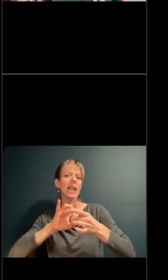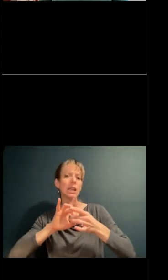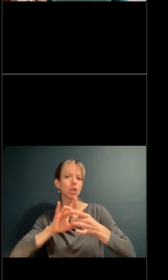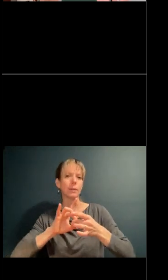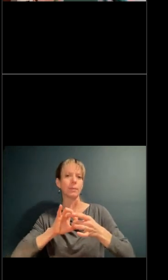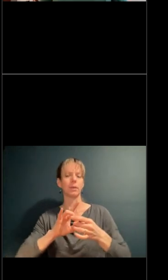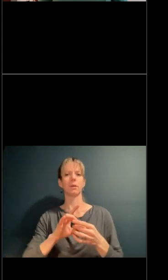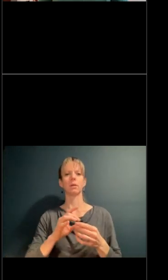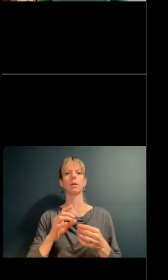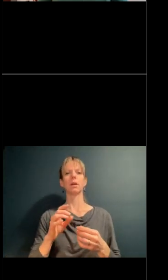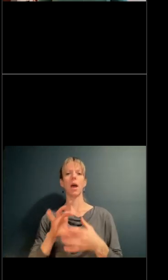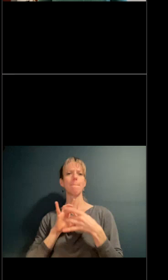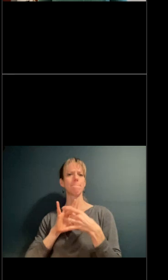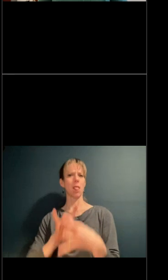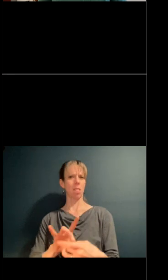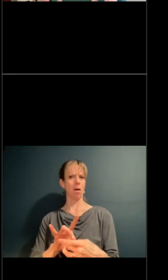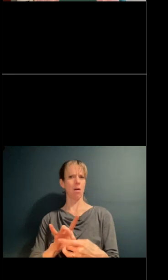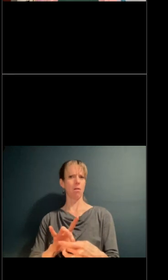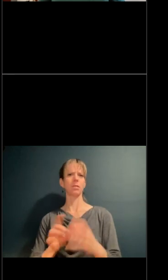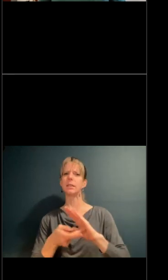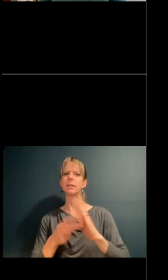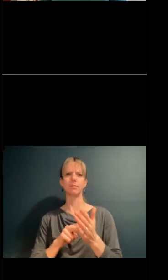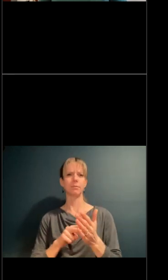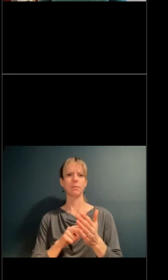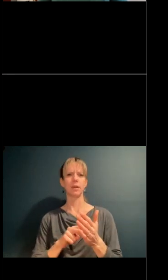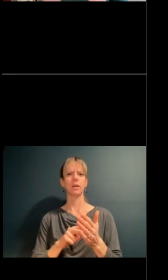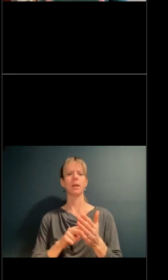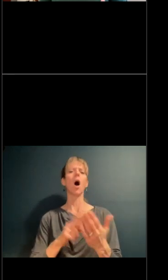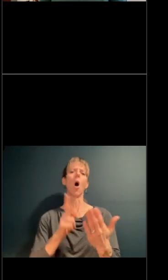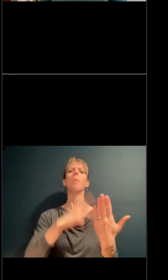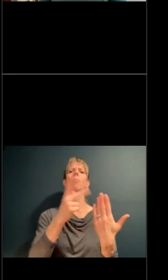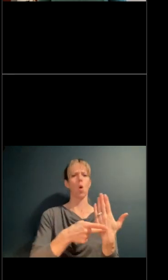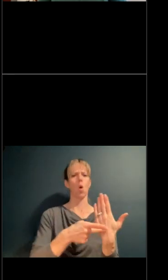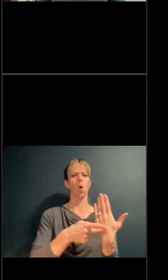Belonging isn't experienced because of a program, or a service.